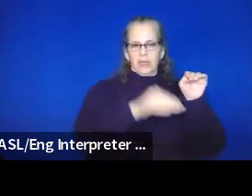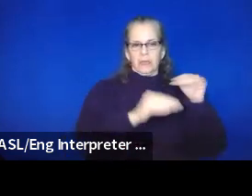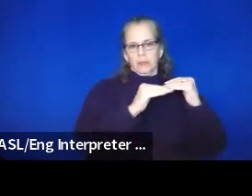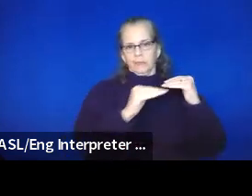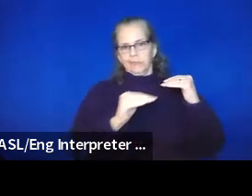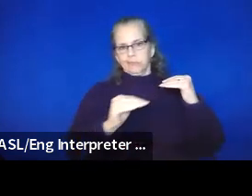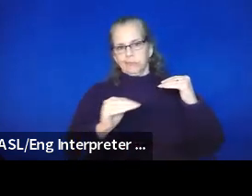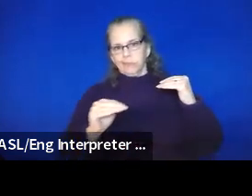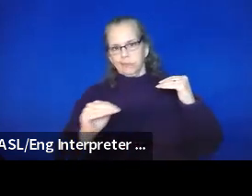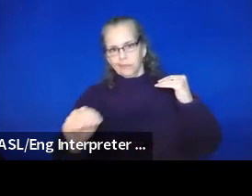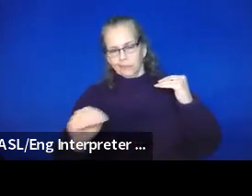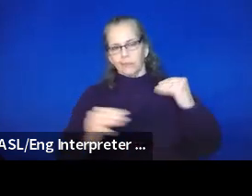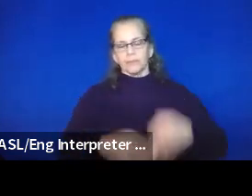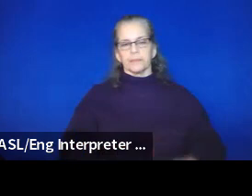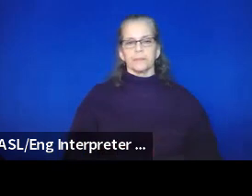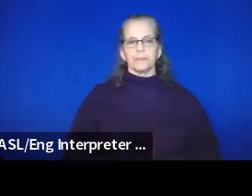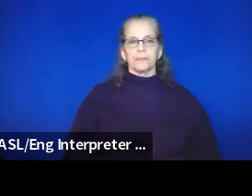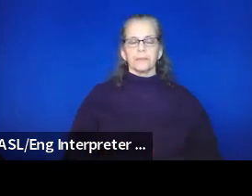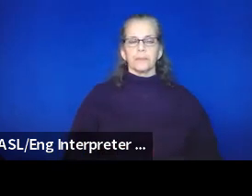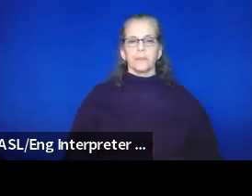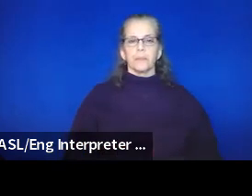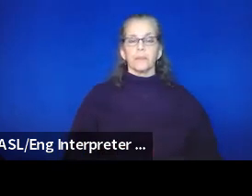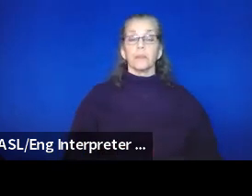in the high frequencies. And what we traditionally done is loss residual